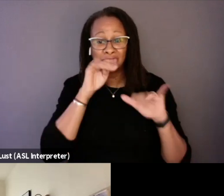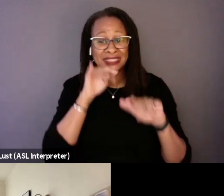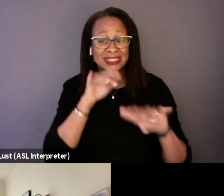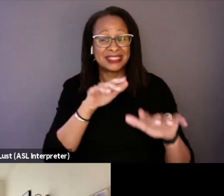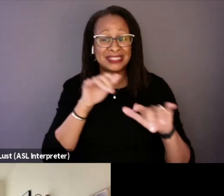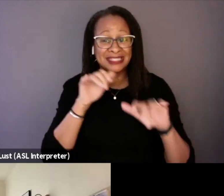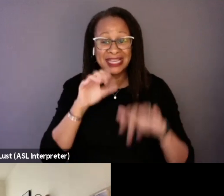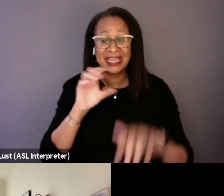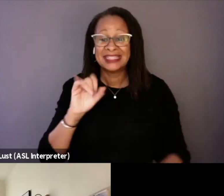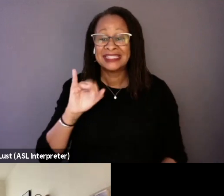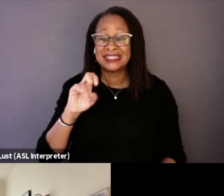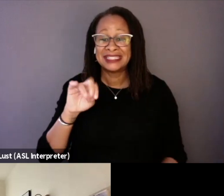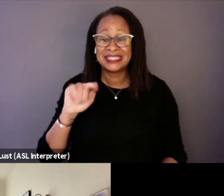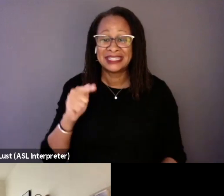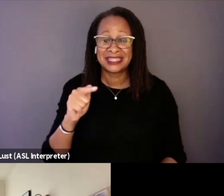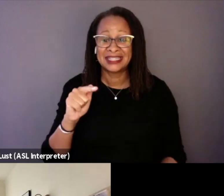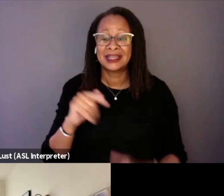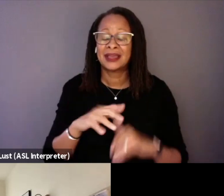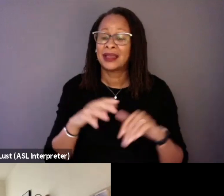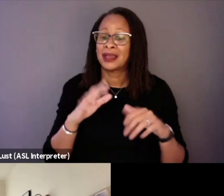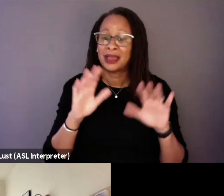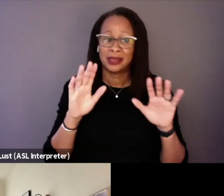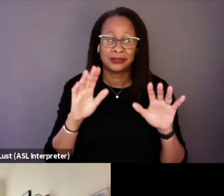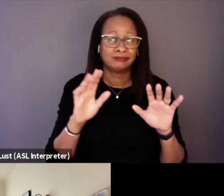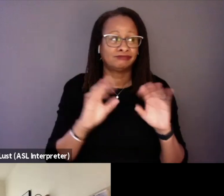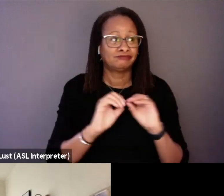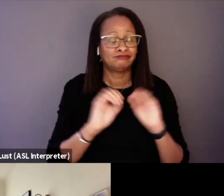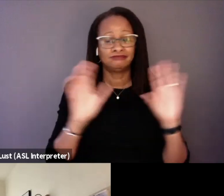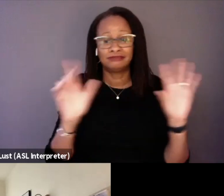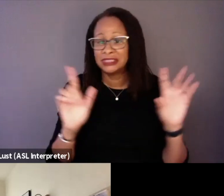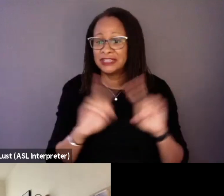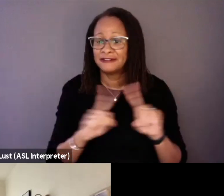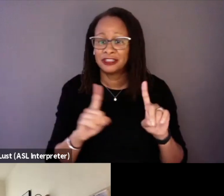all the different sources that you have for creating mood.